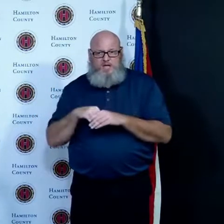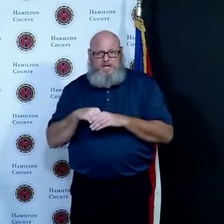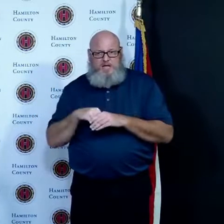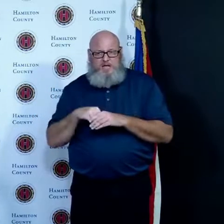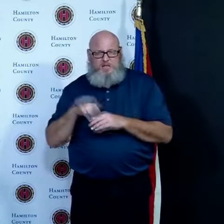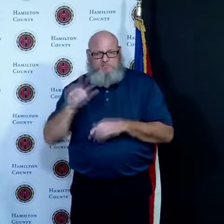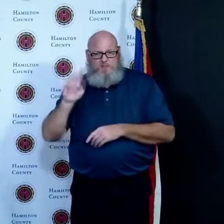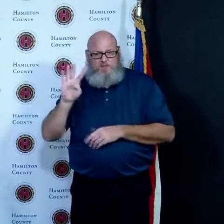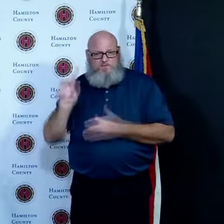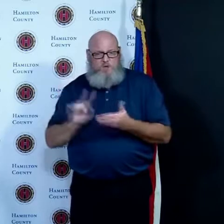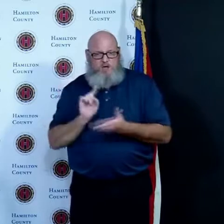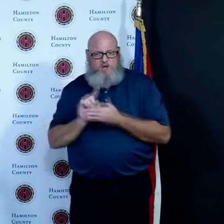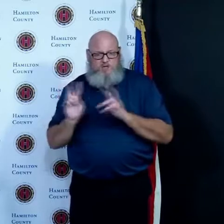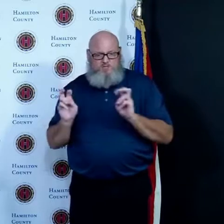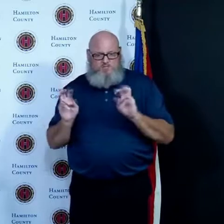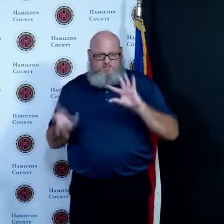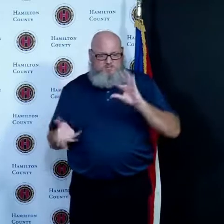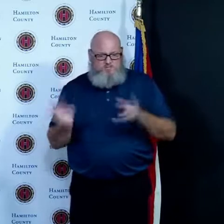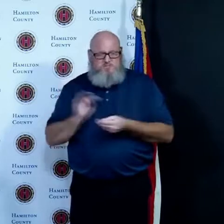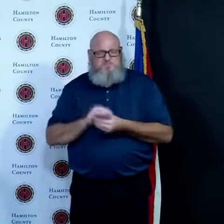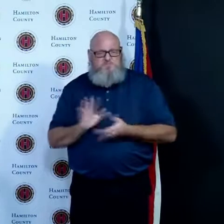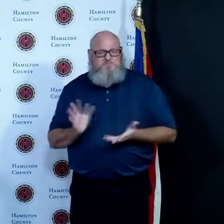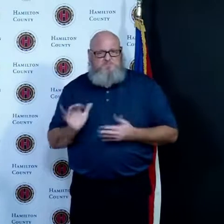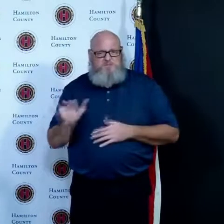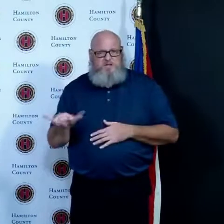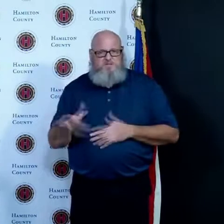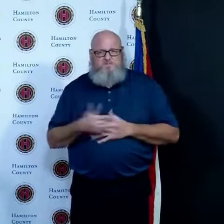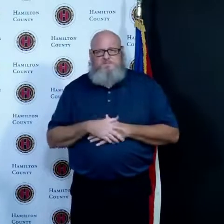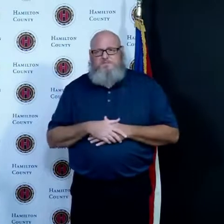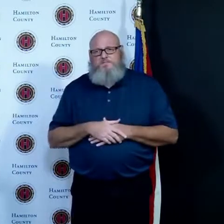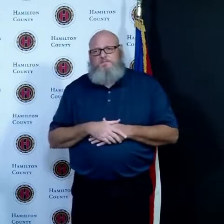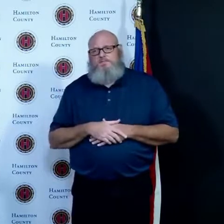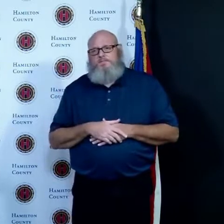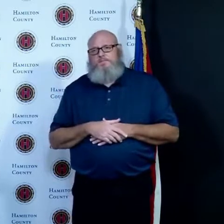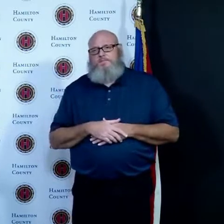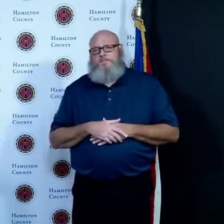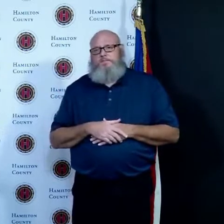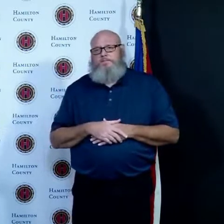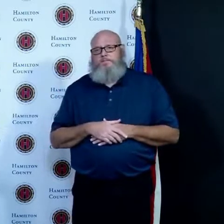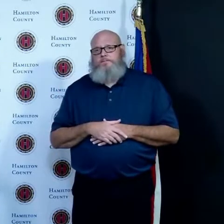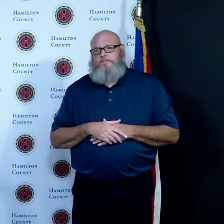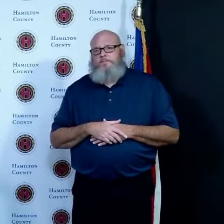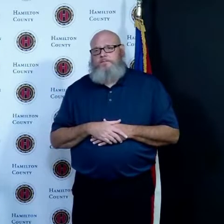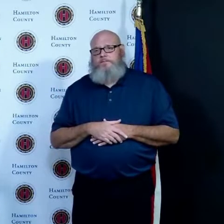the 80 plus was the thousand just yesterday I know that was a thousand throughout the entire three